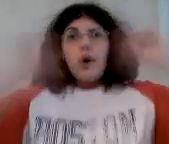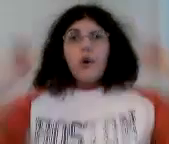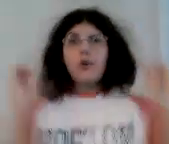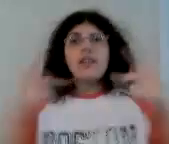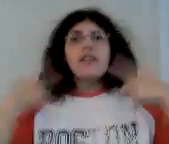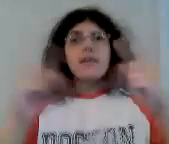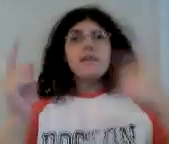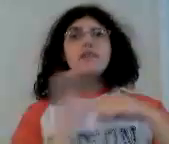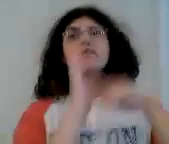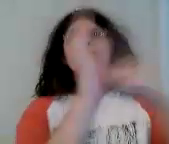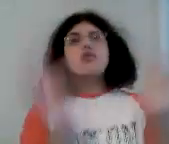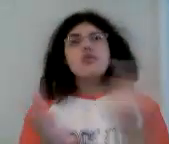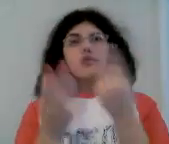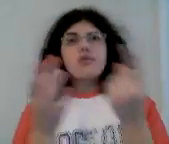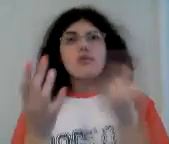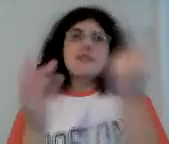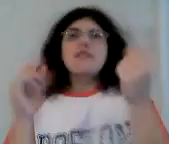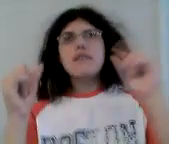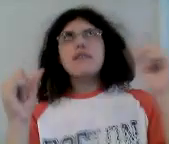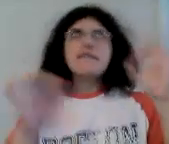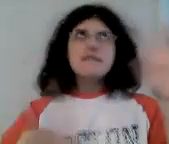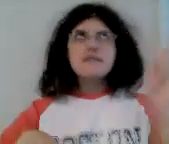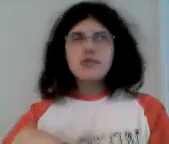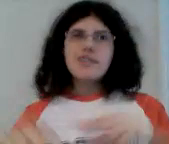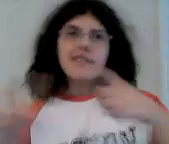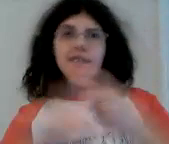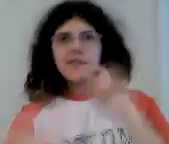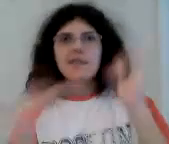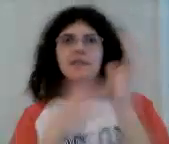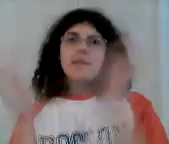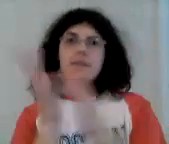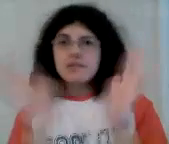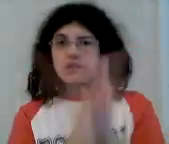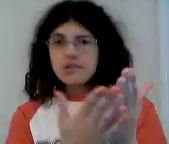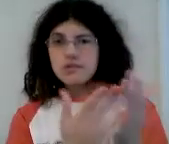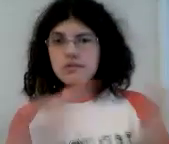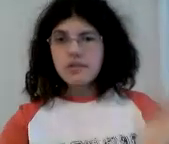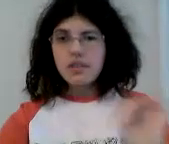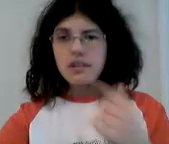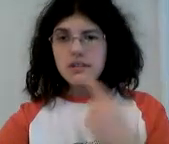Let me show you something of course, from the bible scripture.